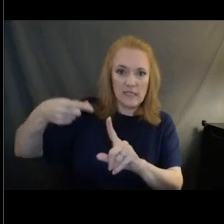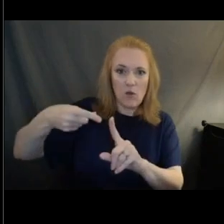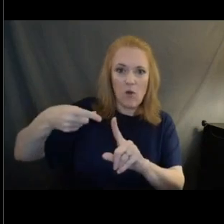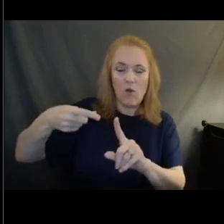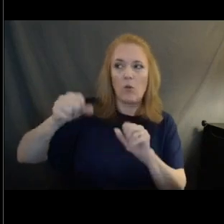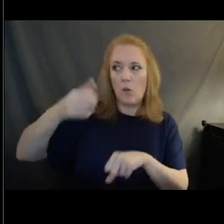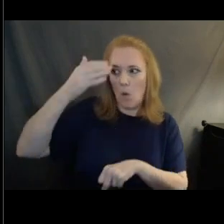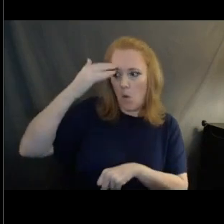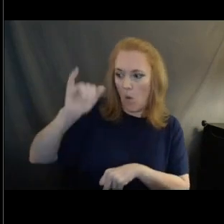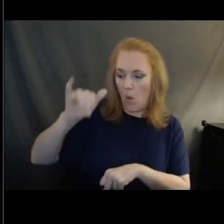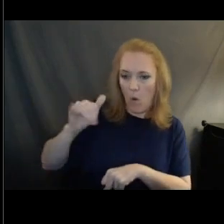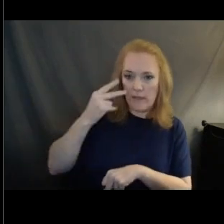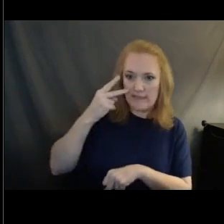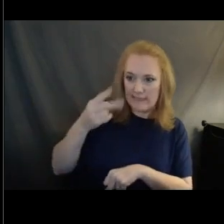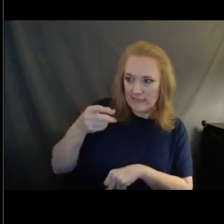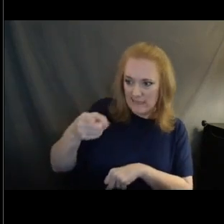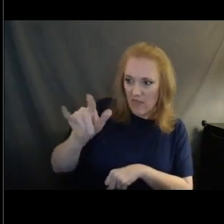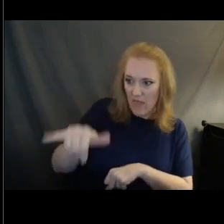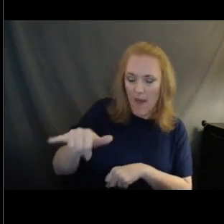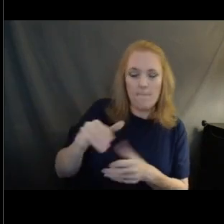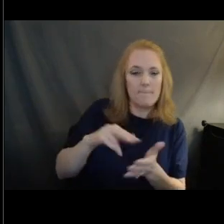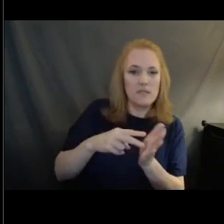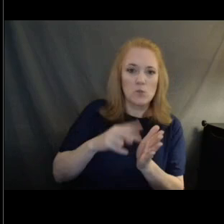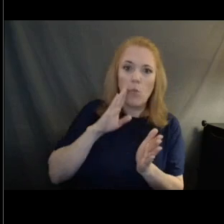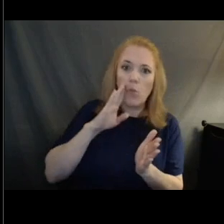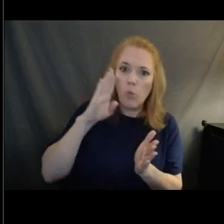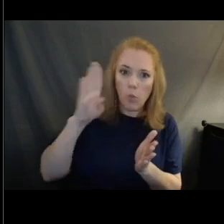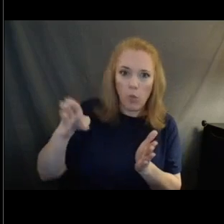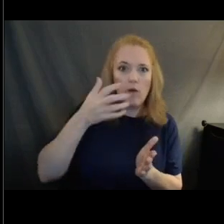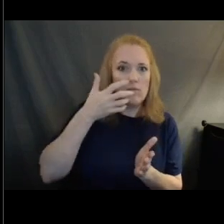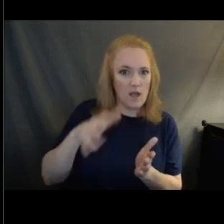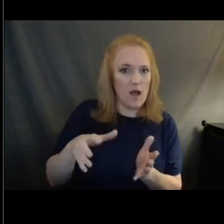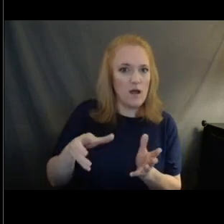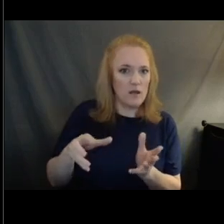a significantly increased likelihood perhaps in certain regions where the probabilities are